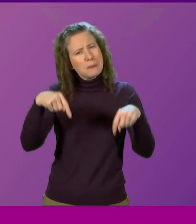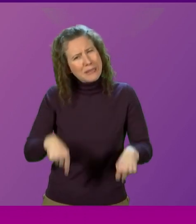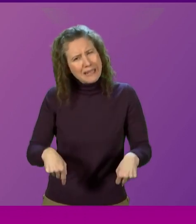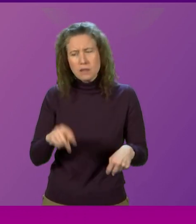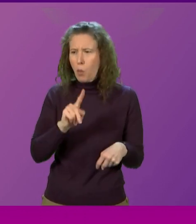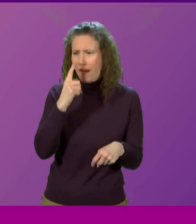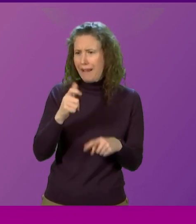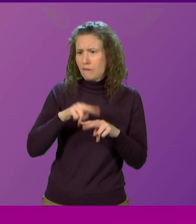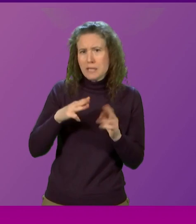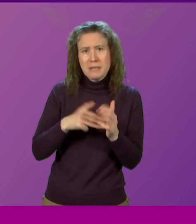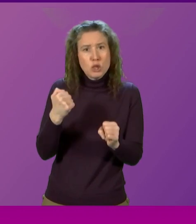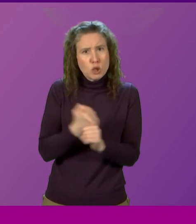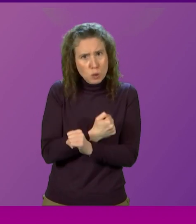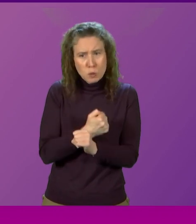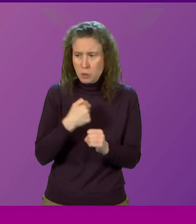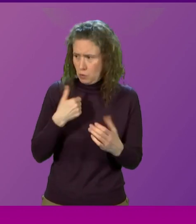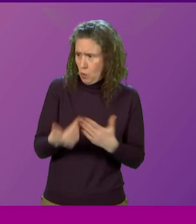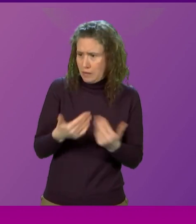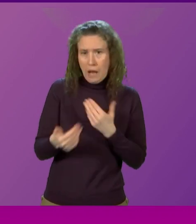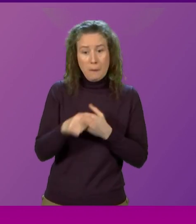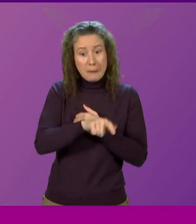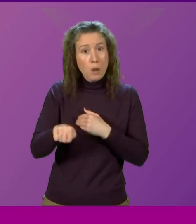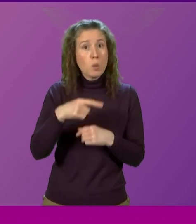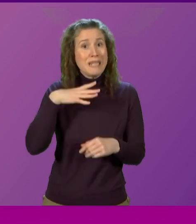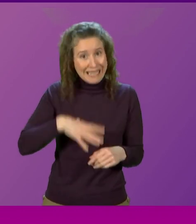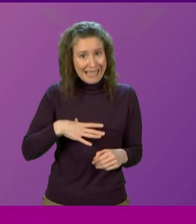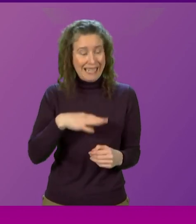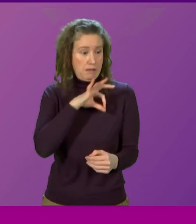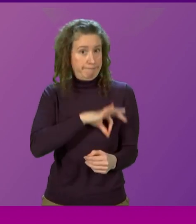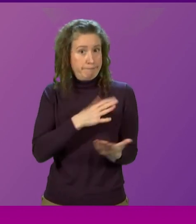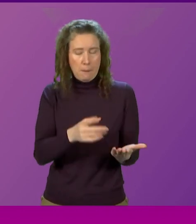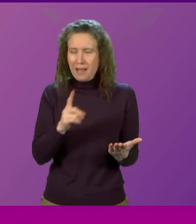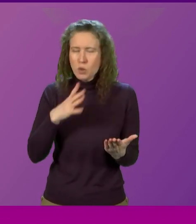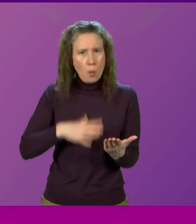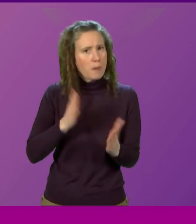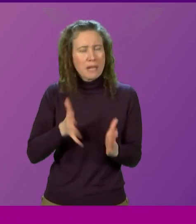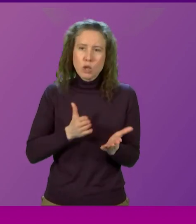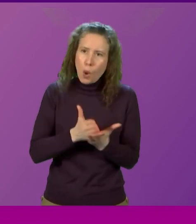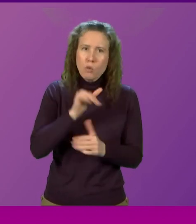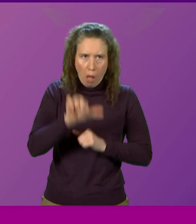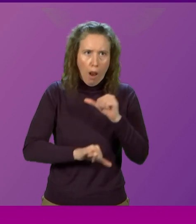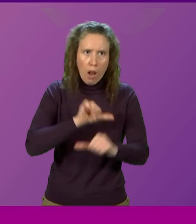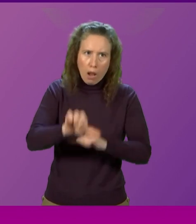that issue and bring certainty to people who need social security that they will not need to jump through hoops in order to get it?